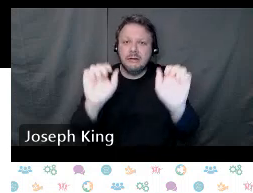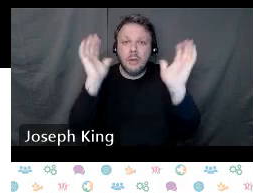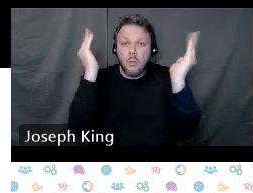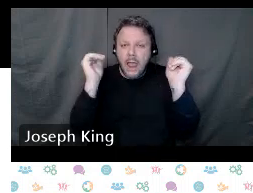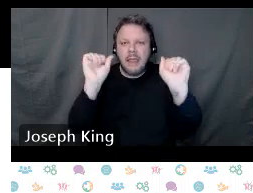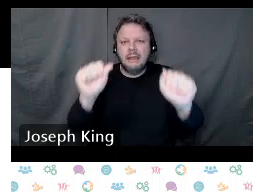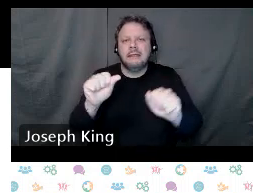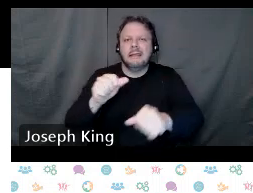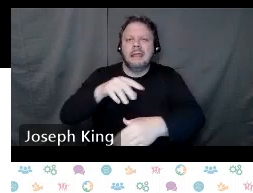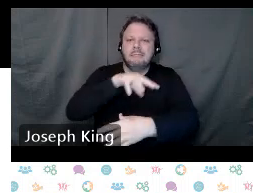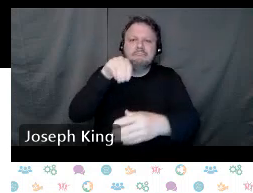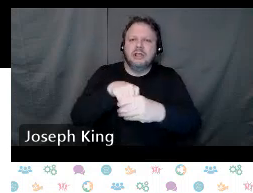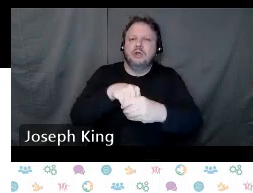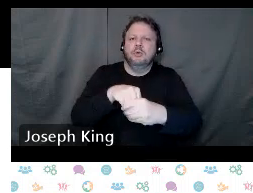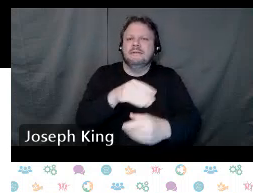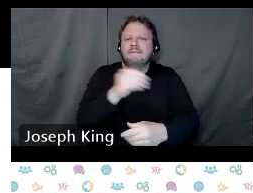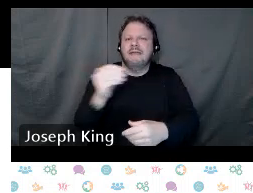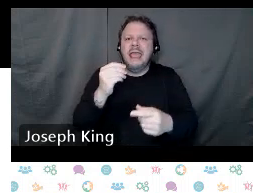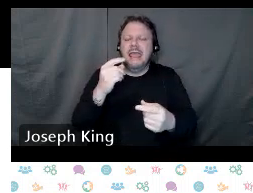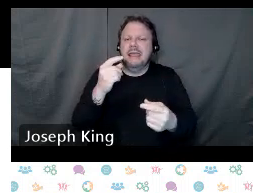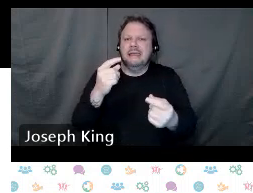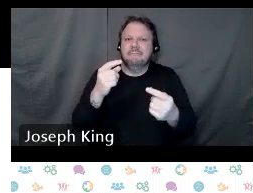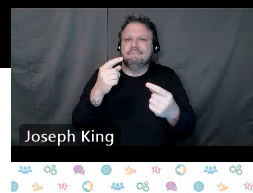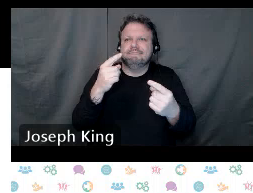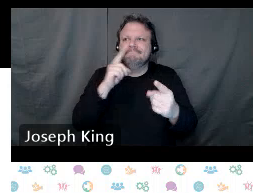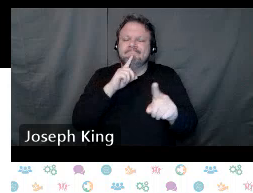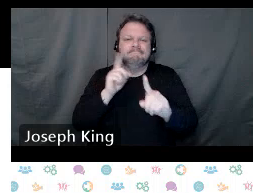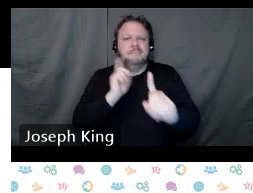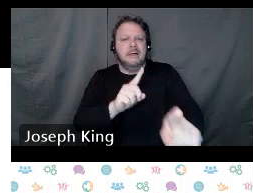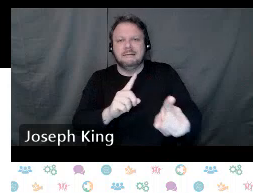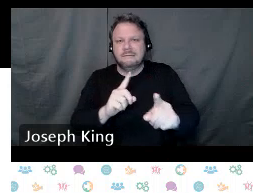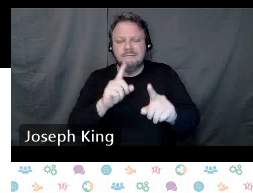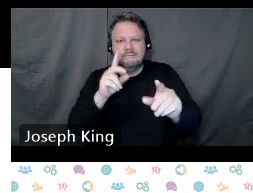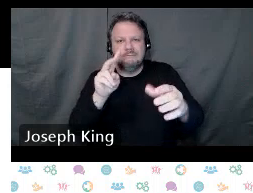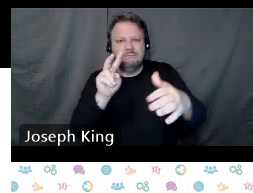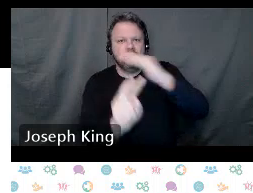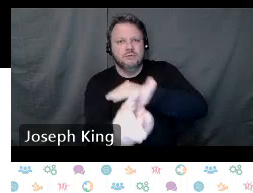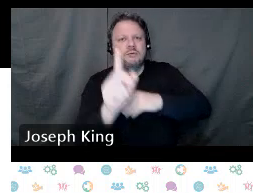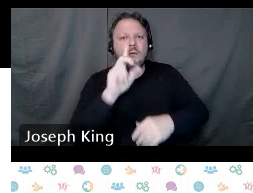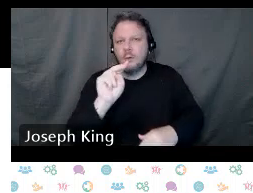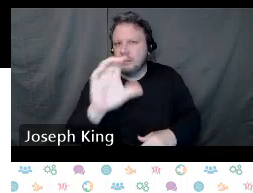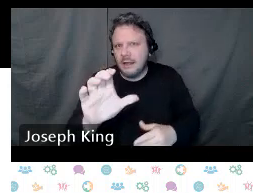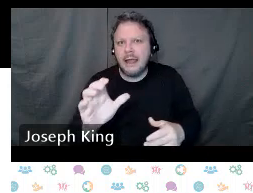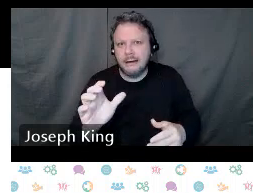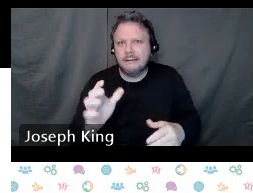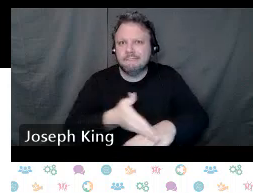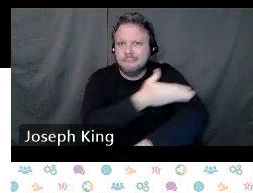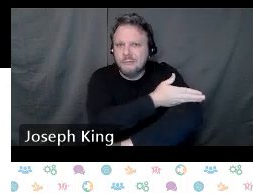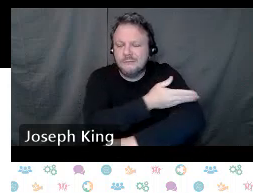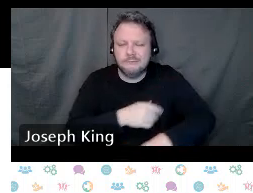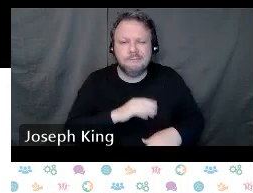effective and responsive future for North Carolina. All ages, all stages.